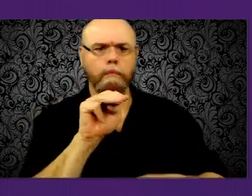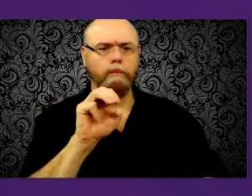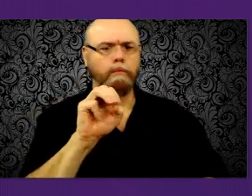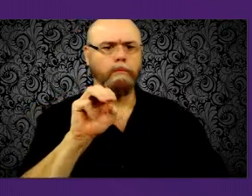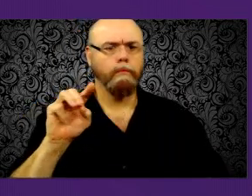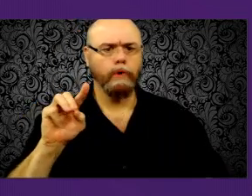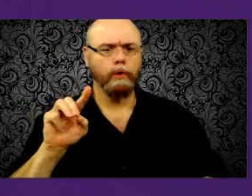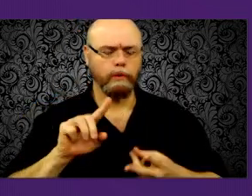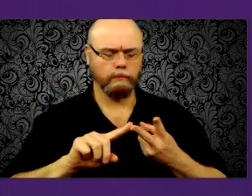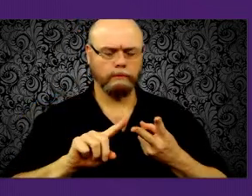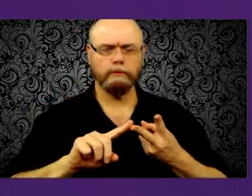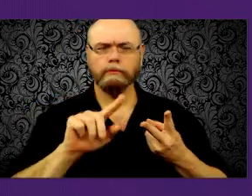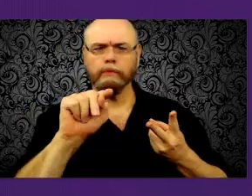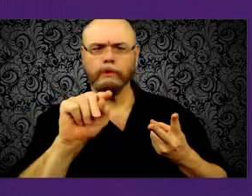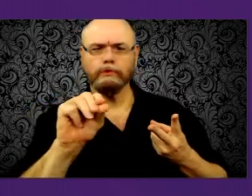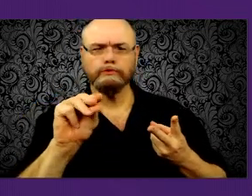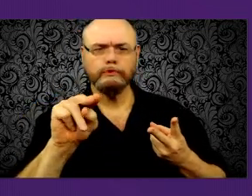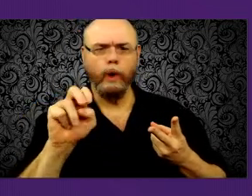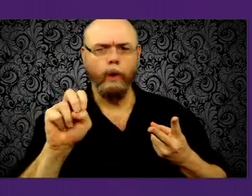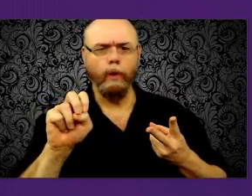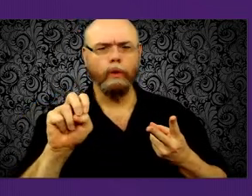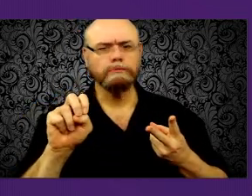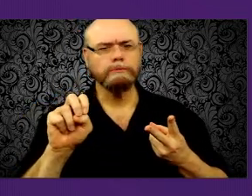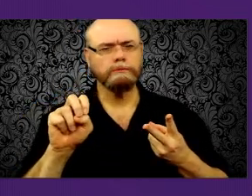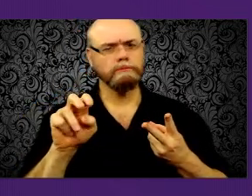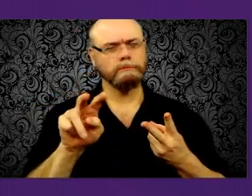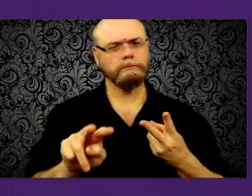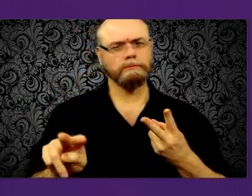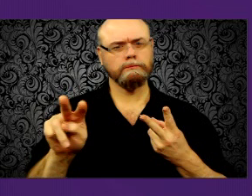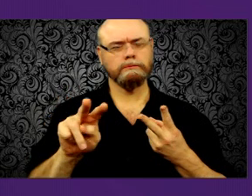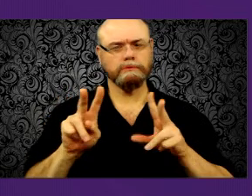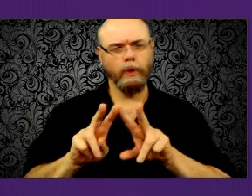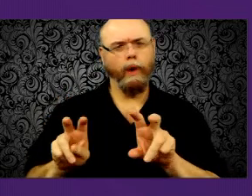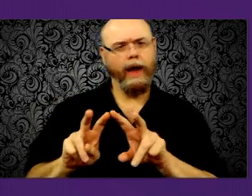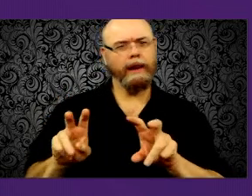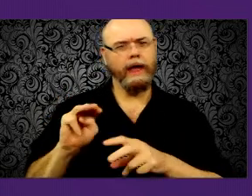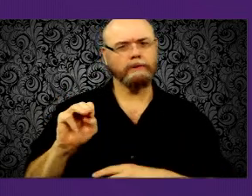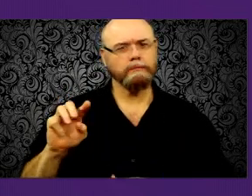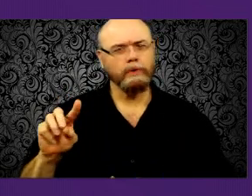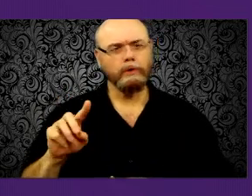So, you'll notice we analyze the mood and the tone. Students have very clear directions